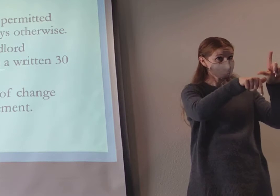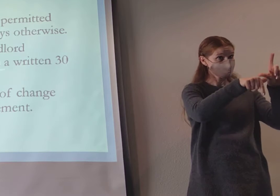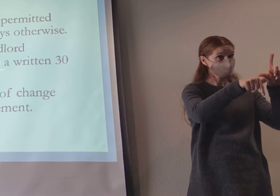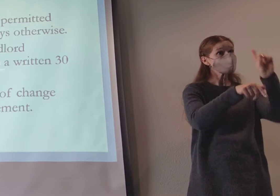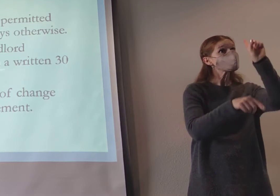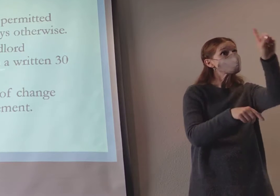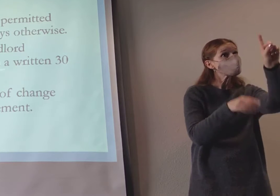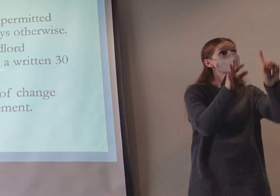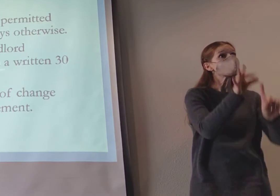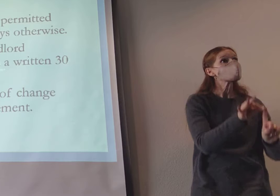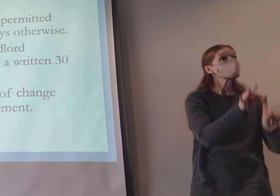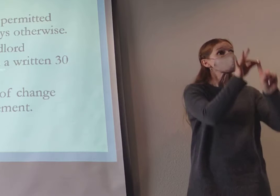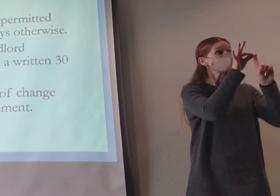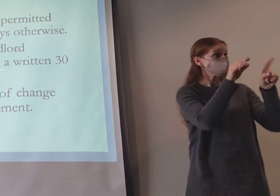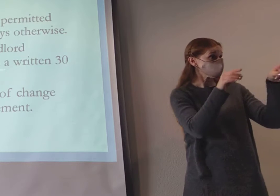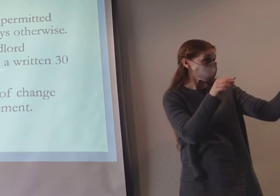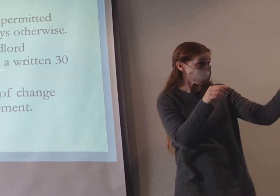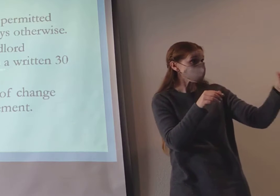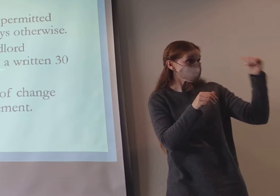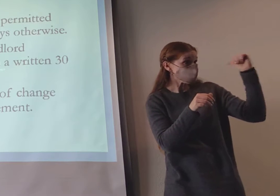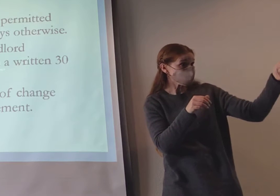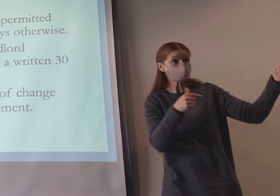the tenant agreed to change the lease.